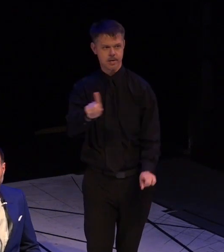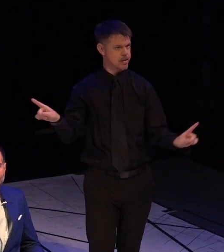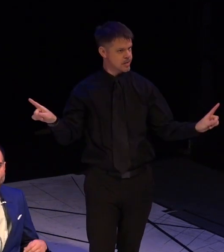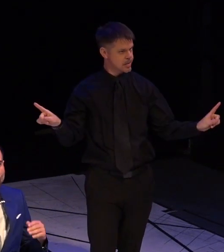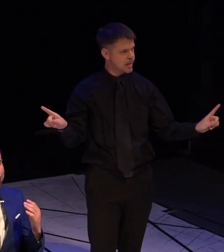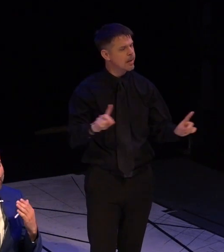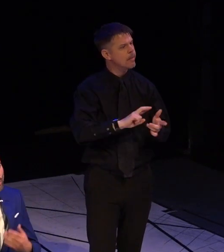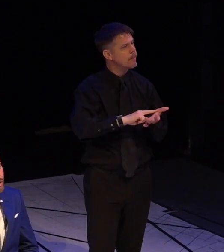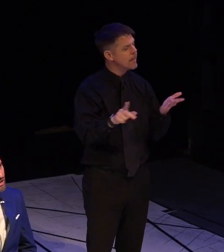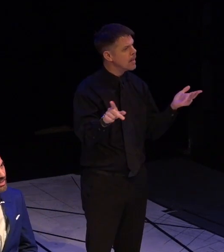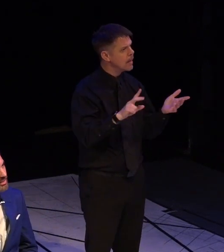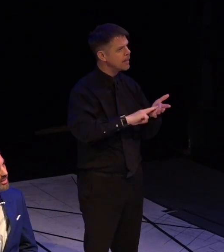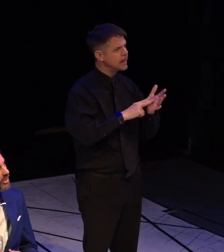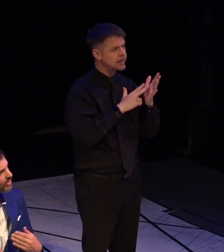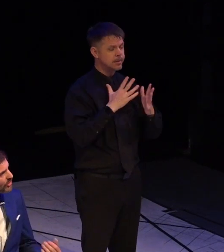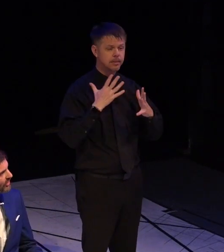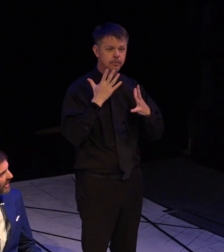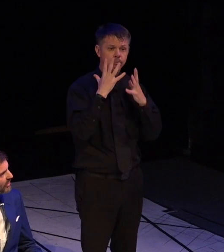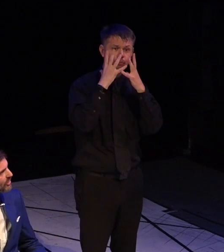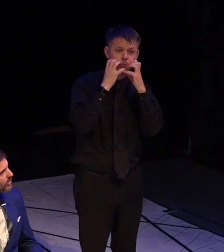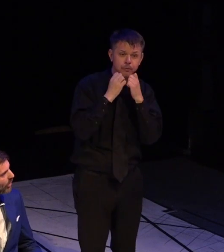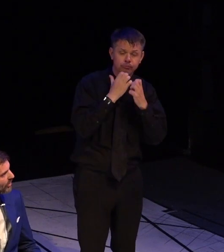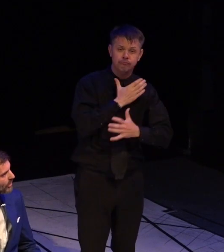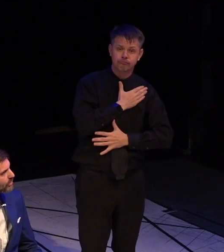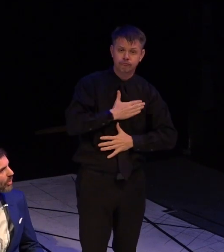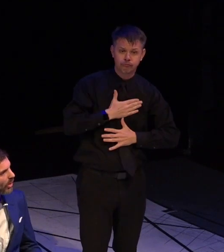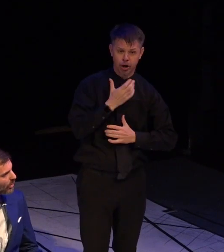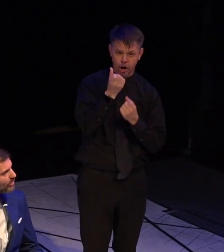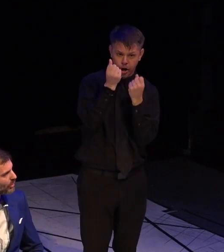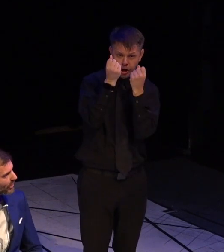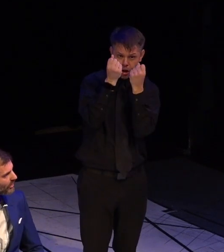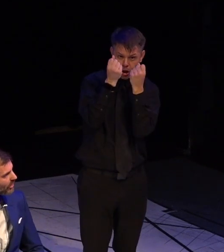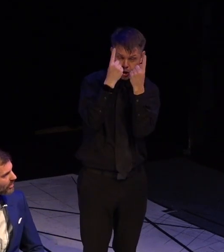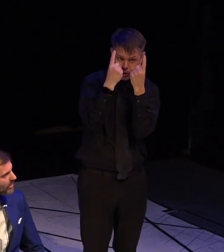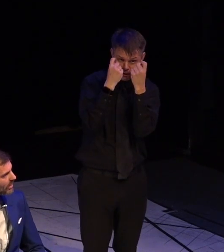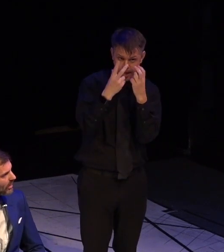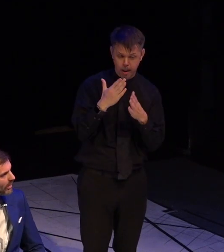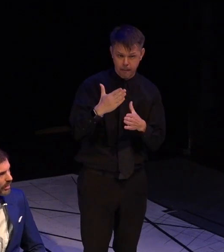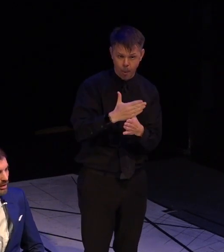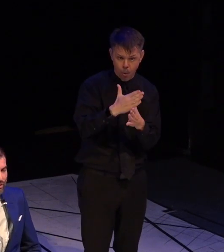I'm talking about appreciating and understanding your partner for all of who they are,